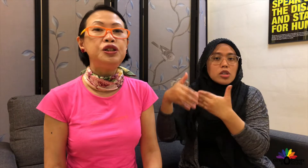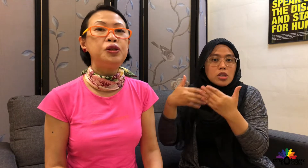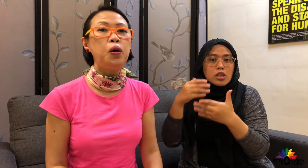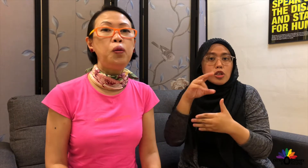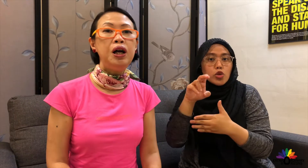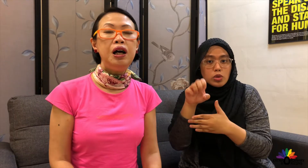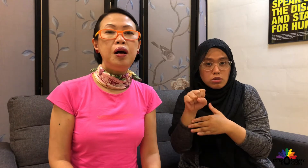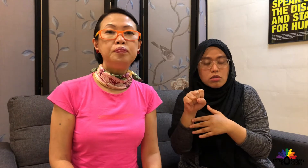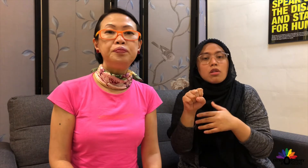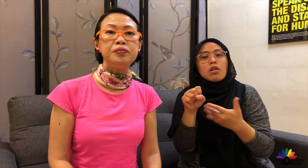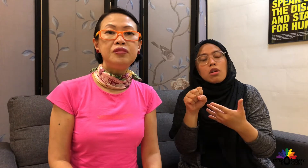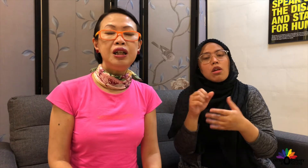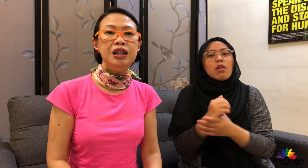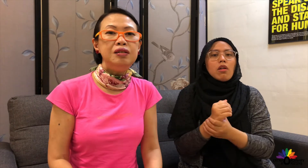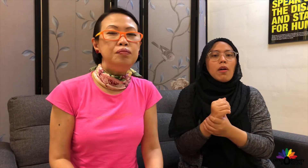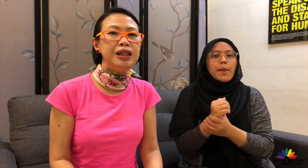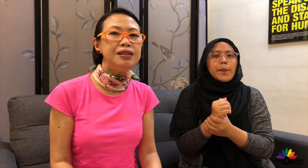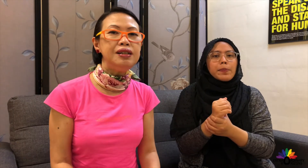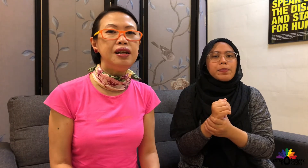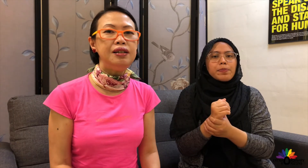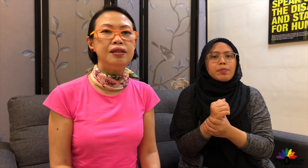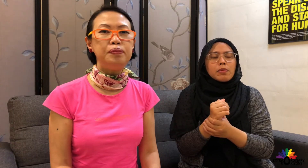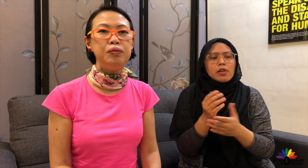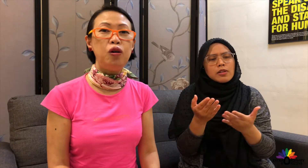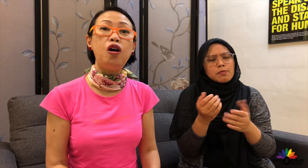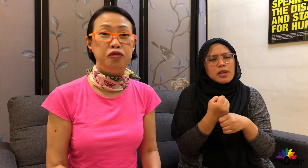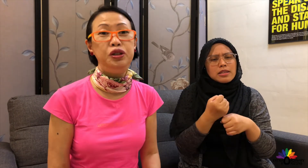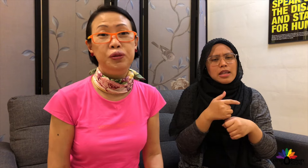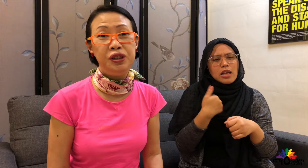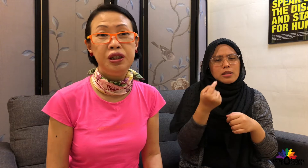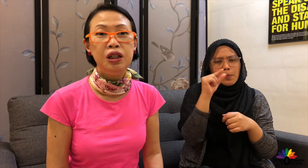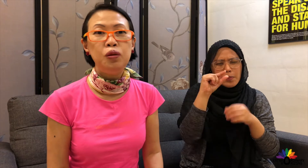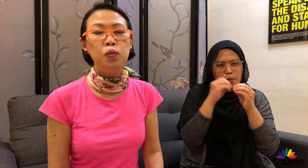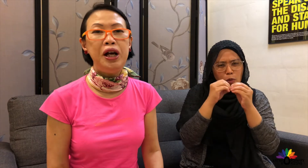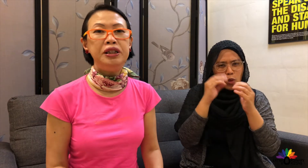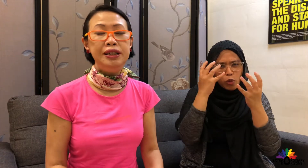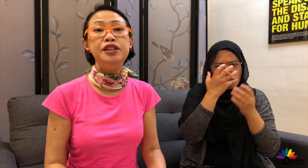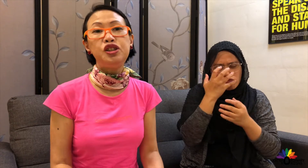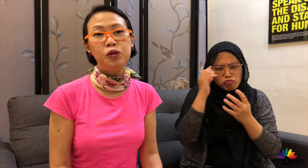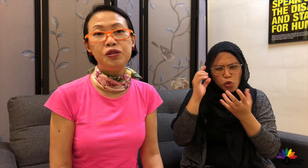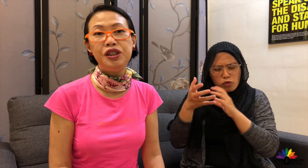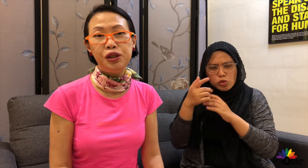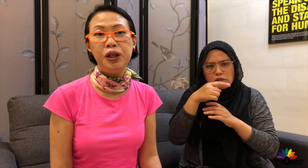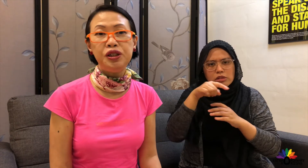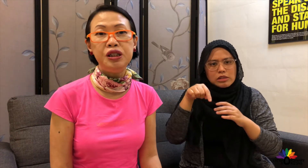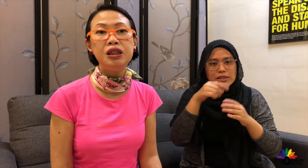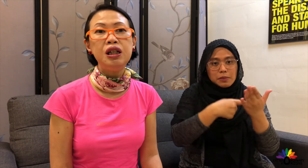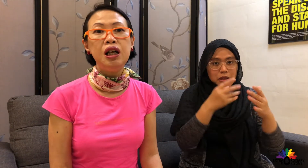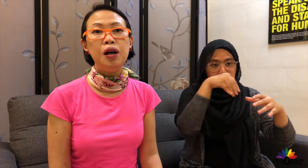So, it makes us a little bit more confused in social situations,